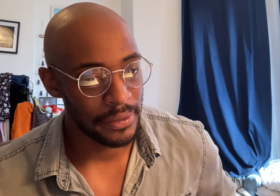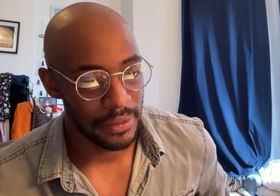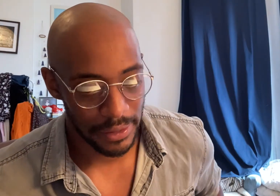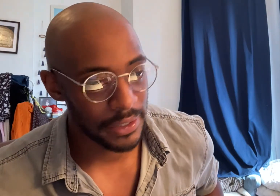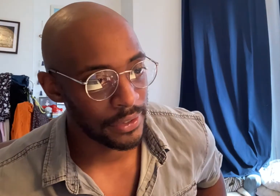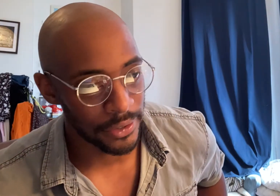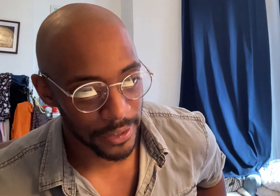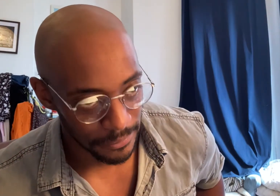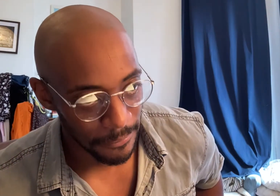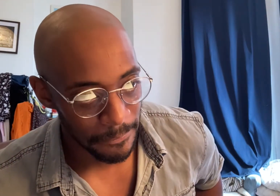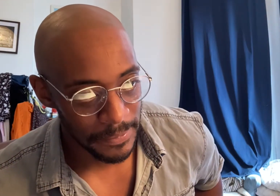Thank you, Laura.